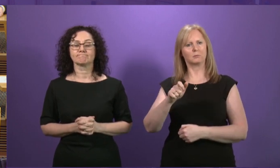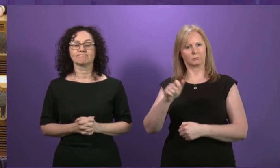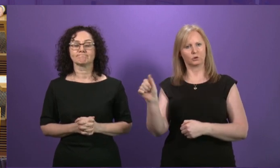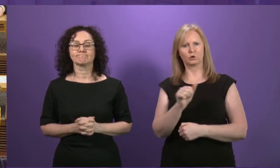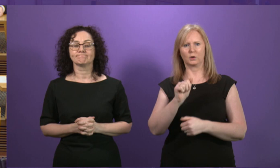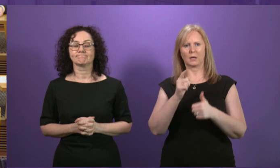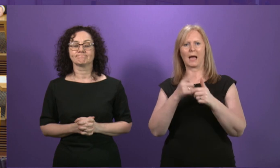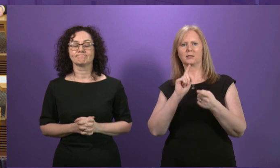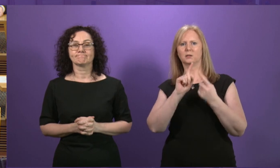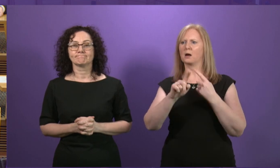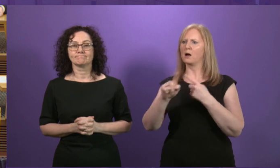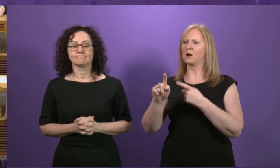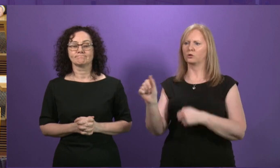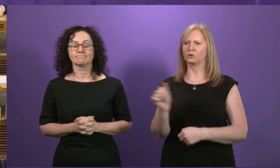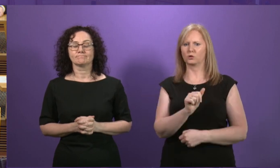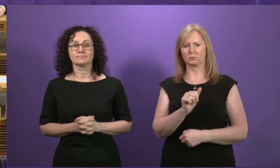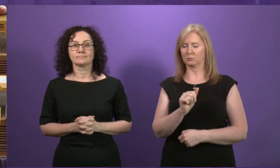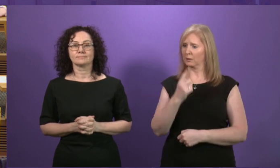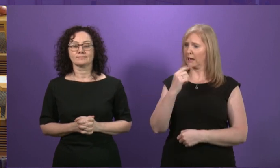the First Minister provide us with an answer?